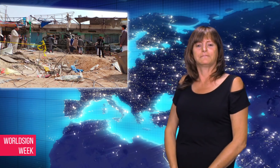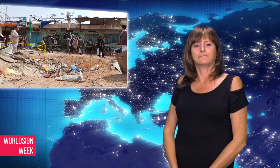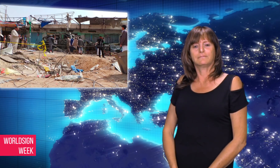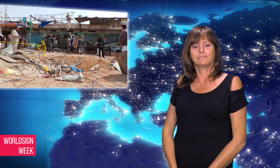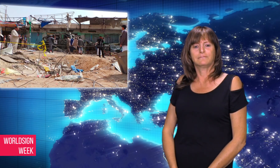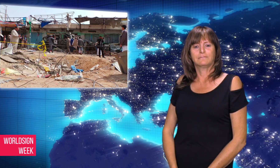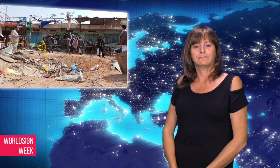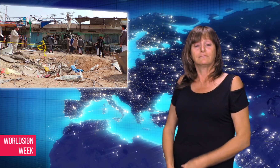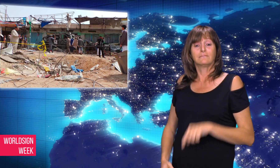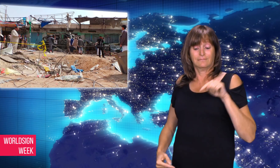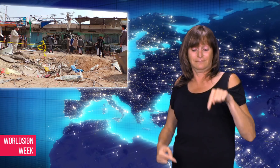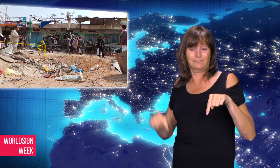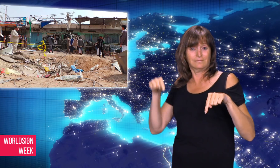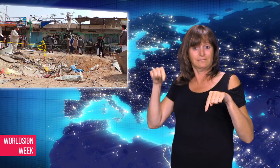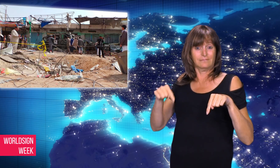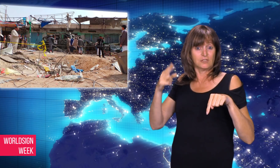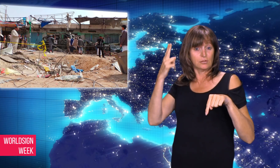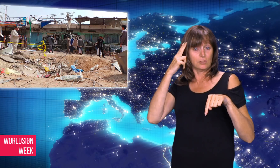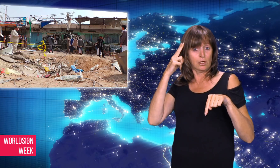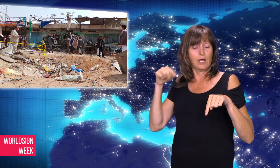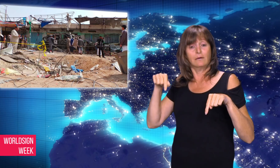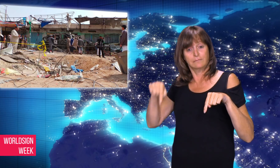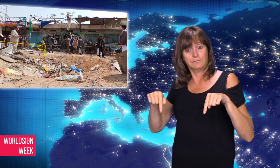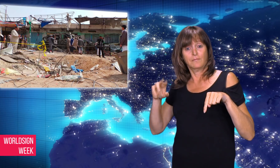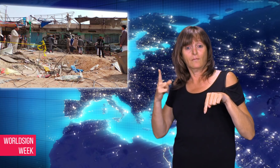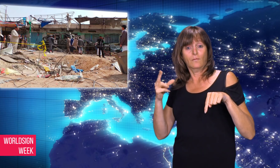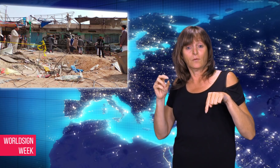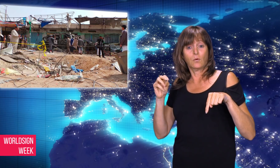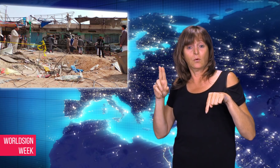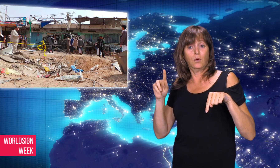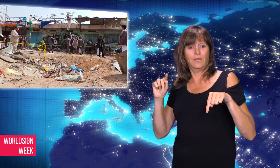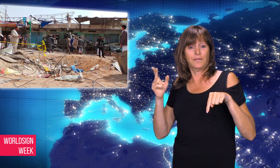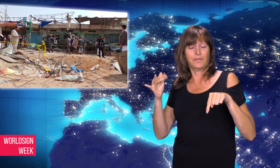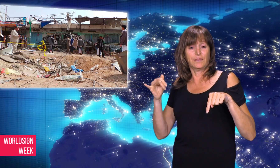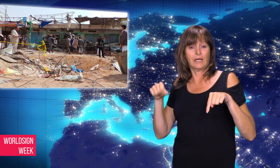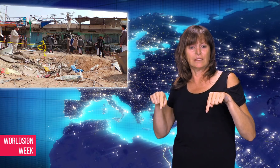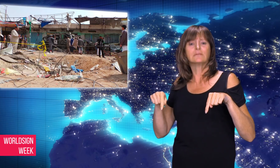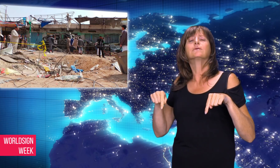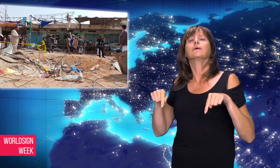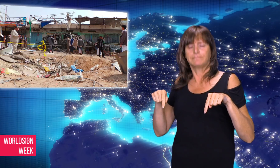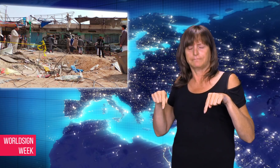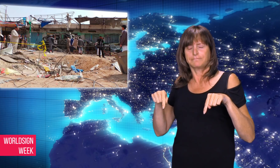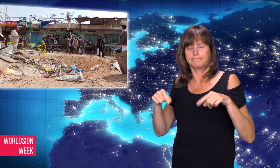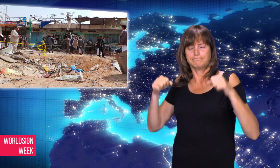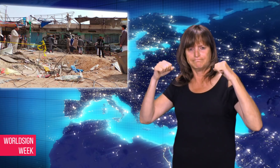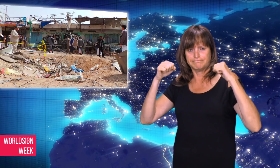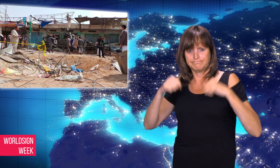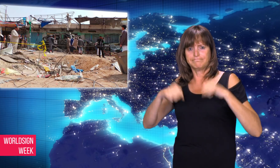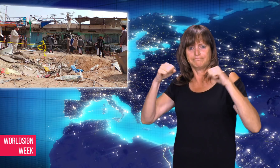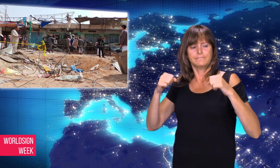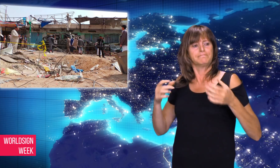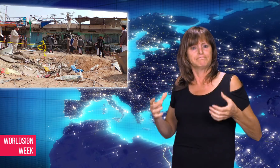investigation. The collateral damage and involvement of many children